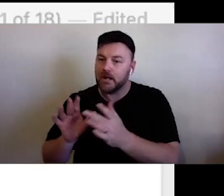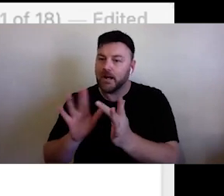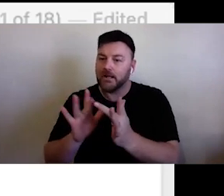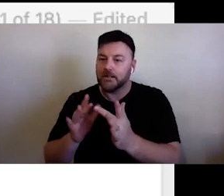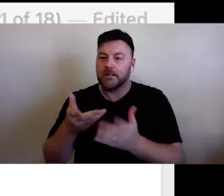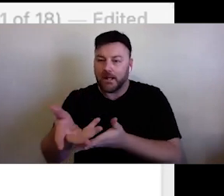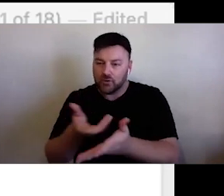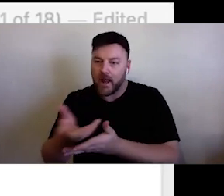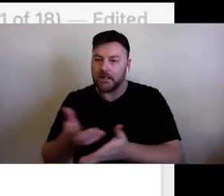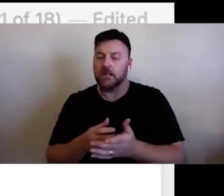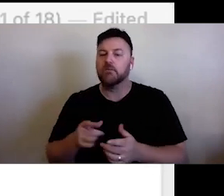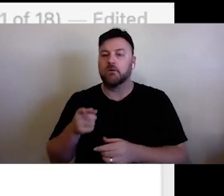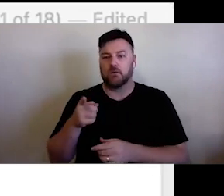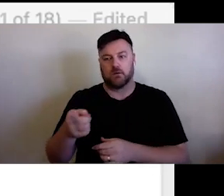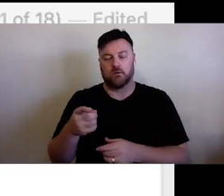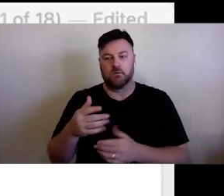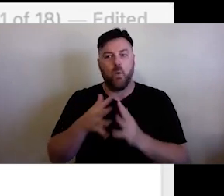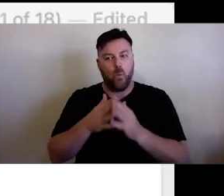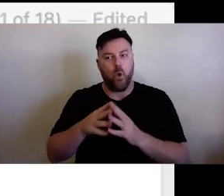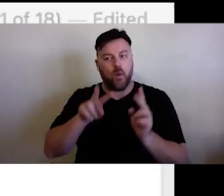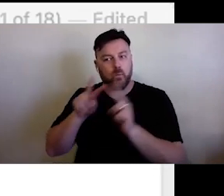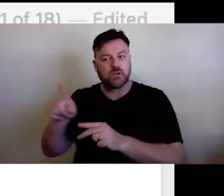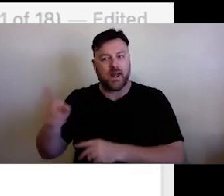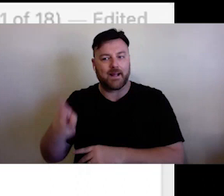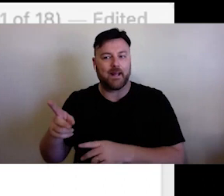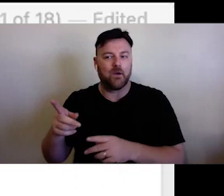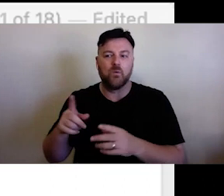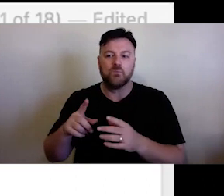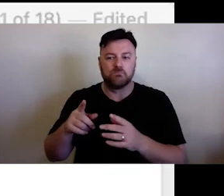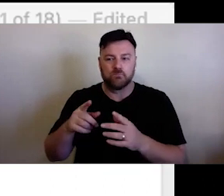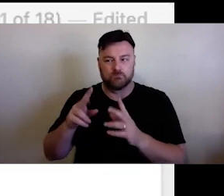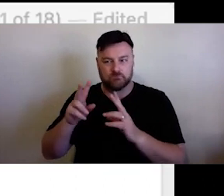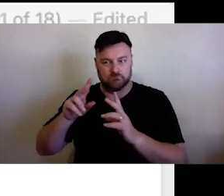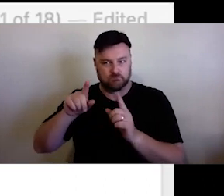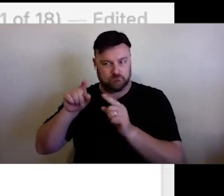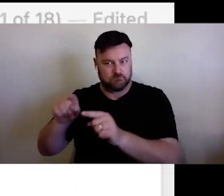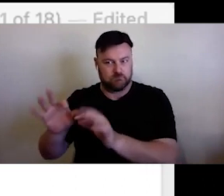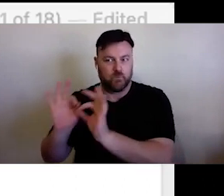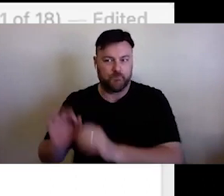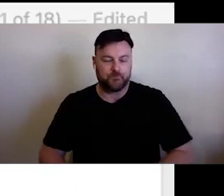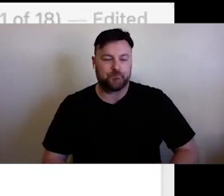to check it out. The socialability and sharability of experiences